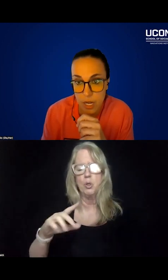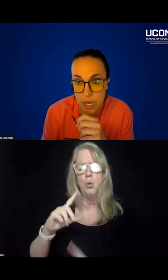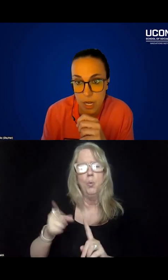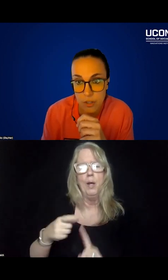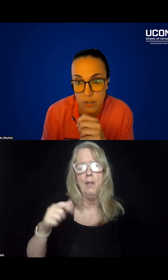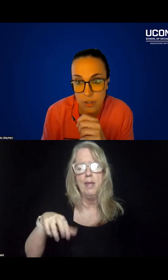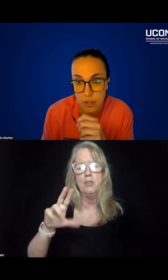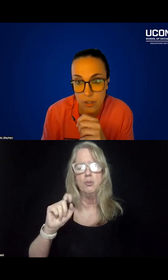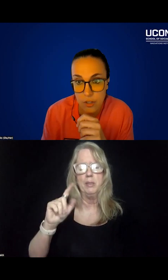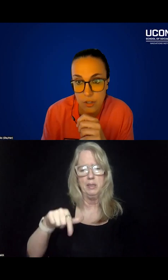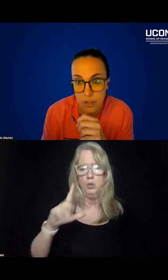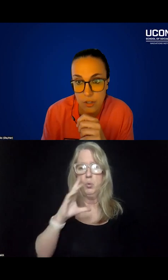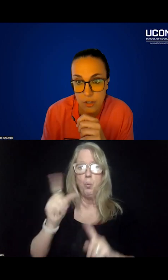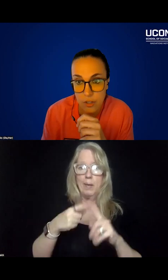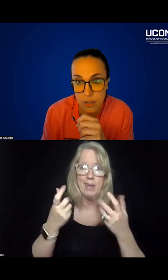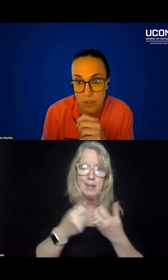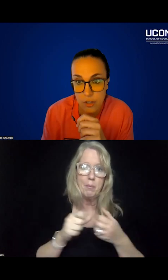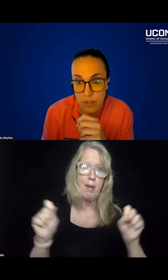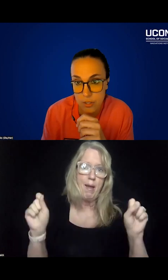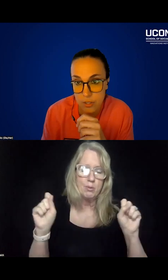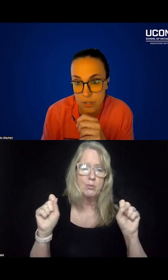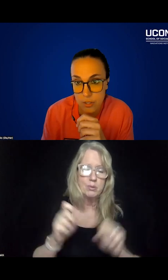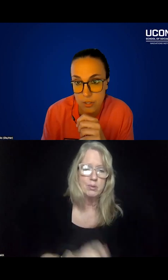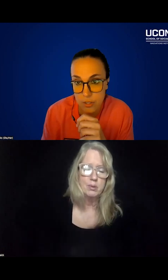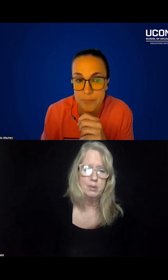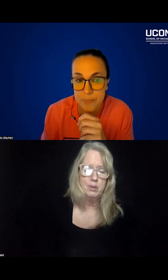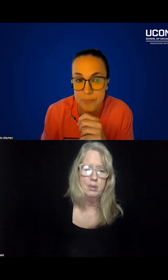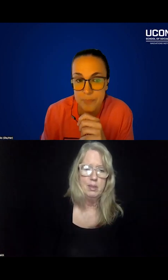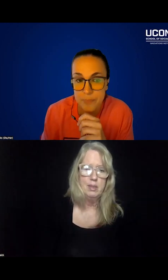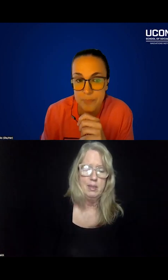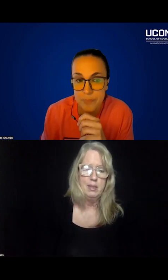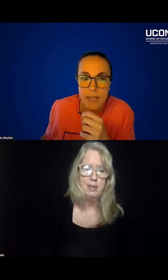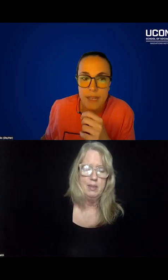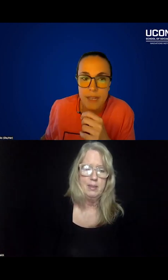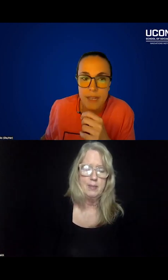COMES OUT TO THEM. THE NEXT ONE IS